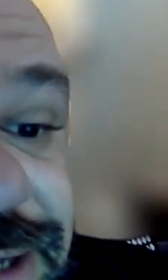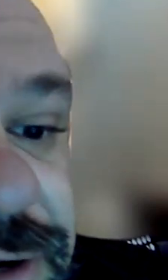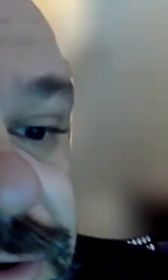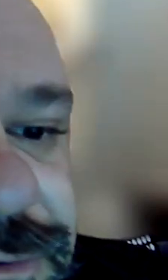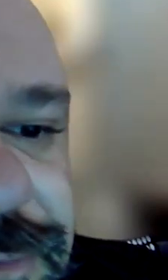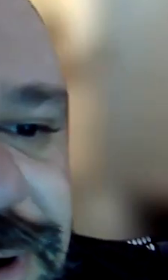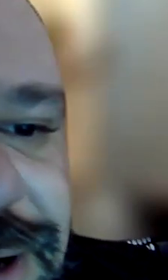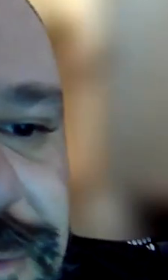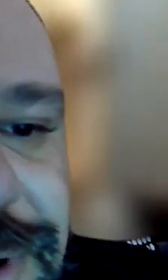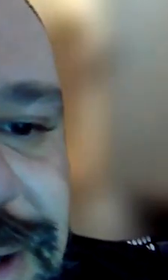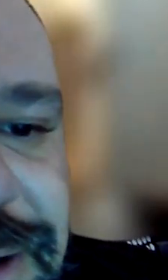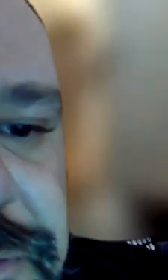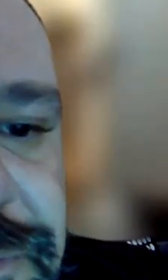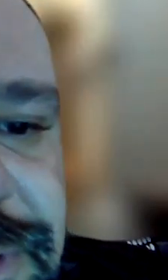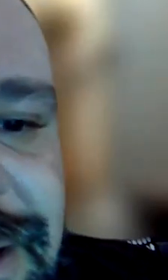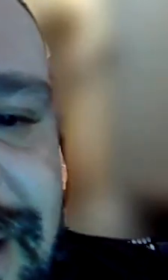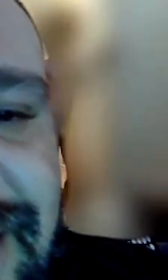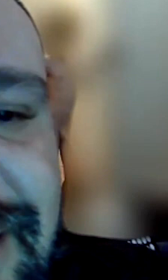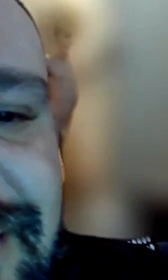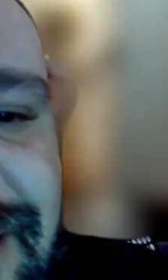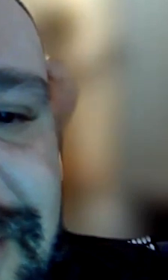coming from San Diego where I